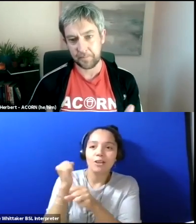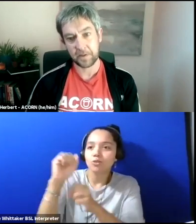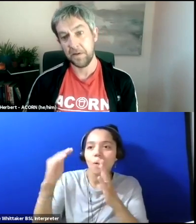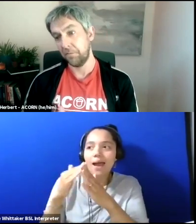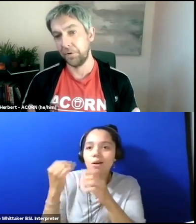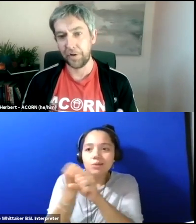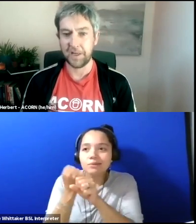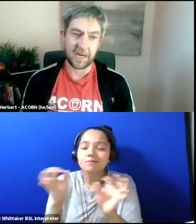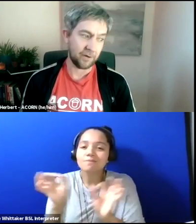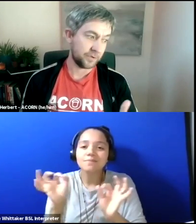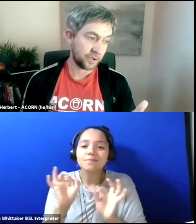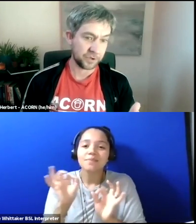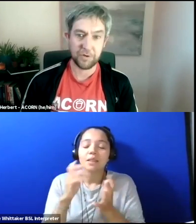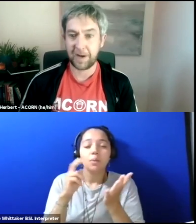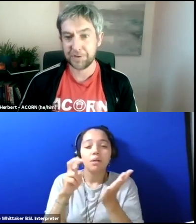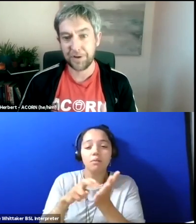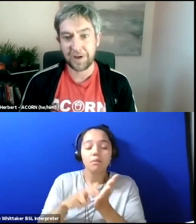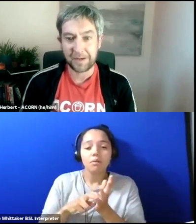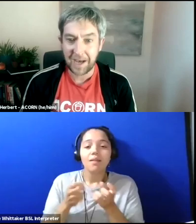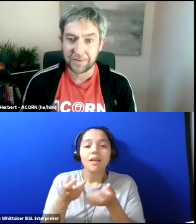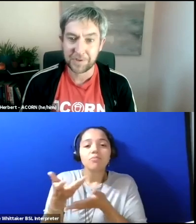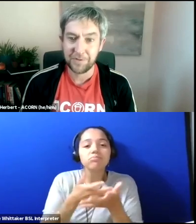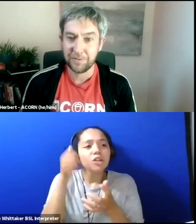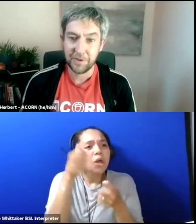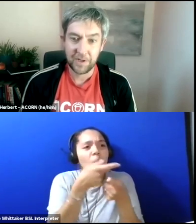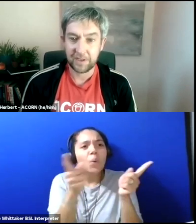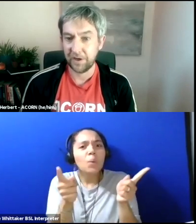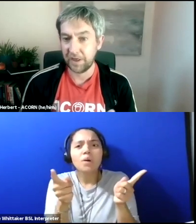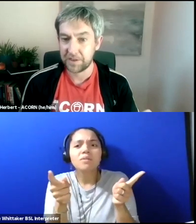We'll note that down. Talk to you about: do you know anybody else who is suffering from the same